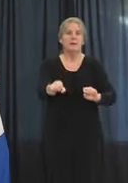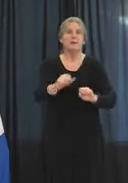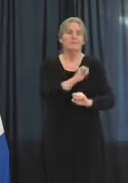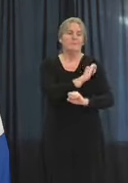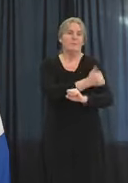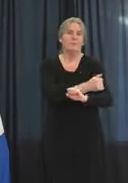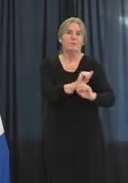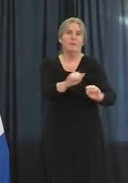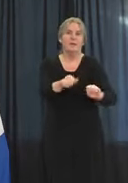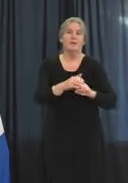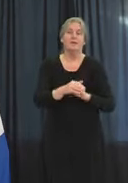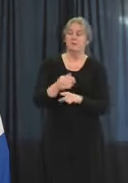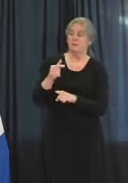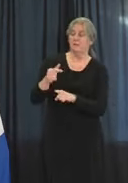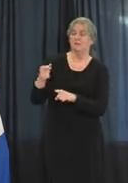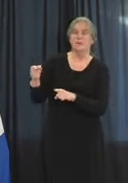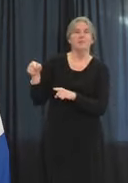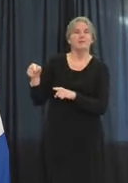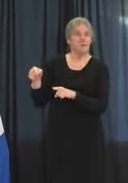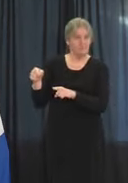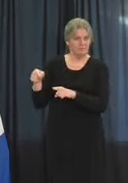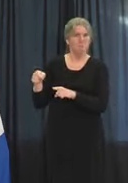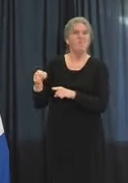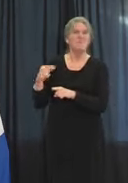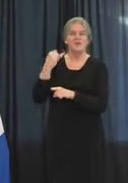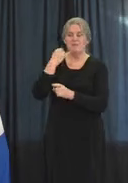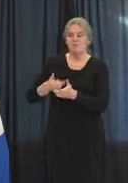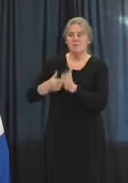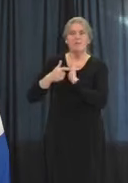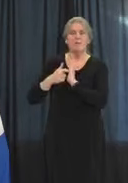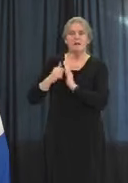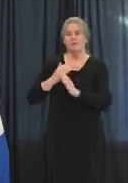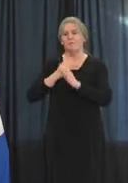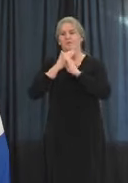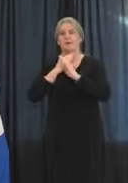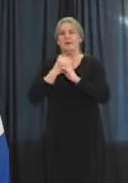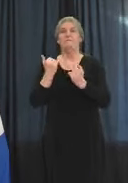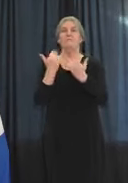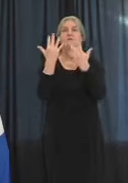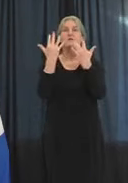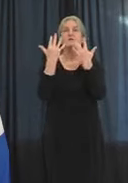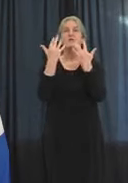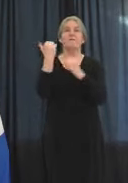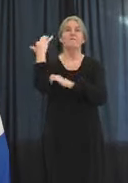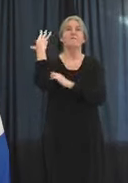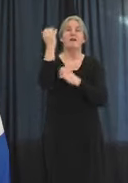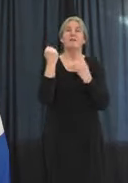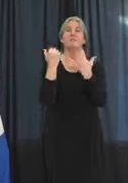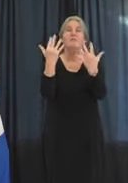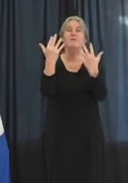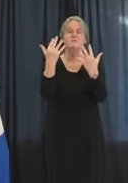It helps in the use of government to take the necessary measures to prevent forest fires, protect the health and